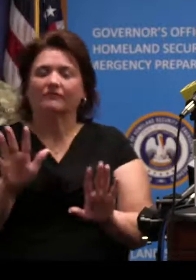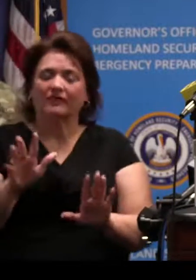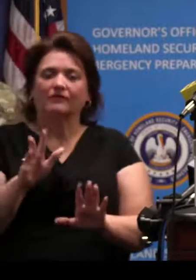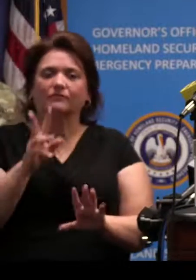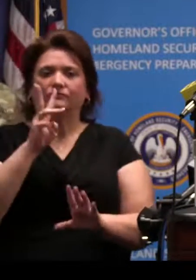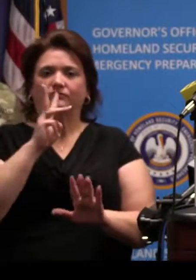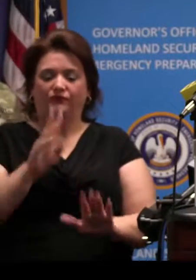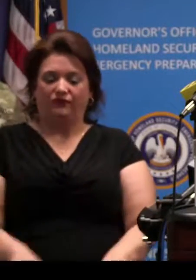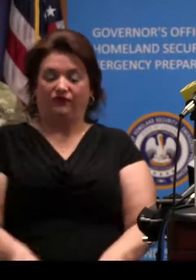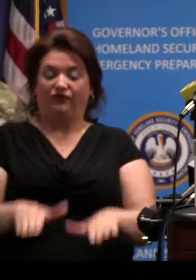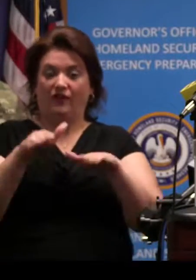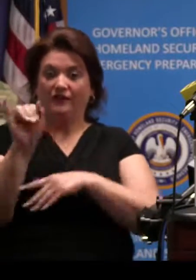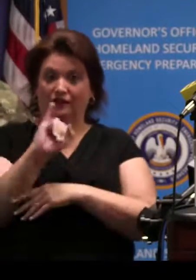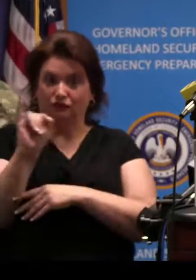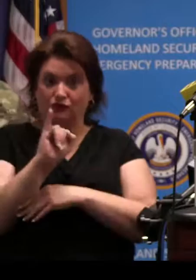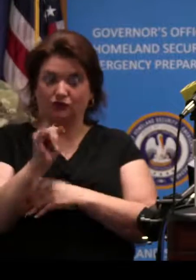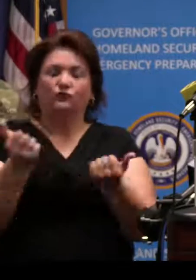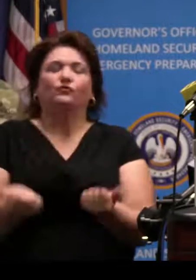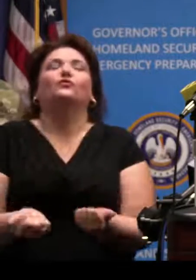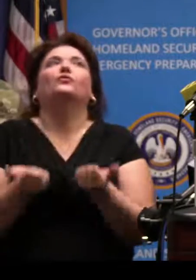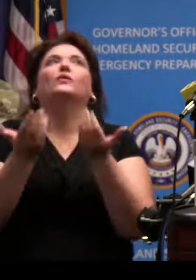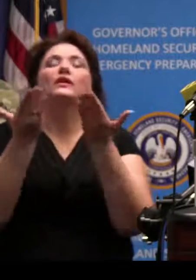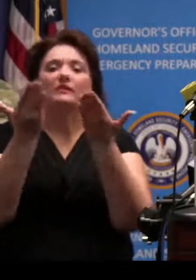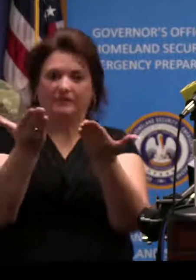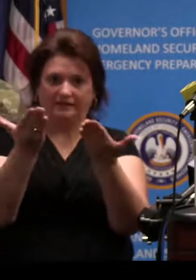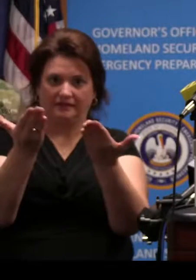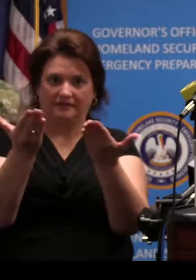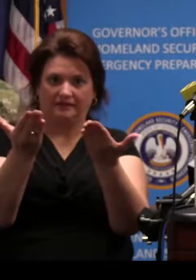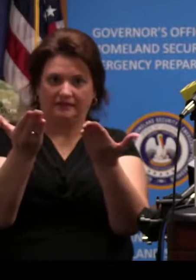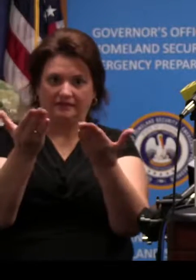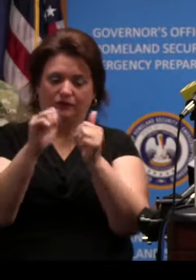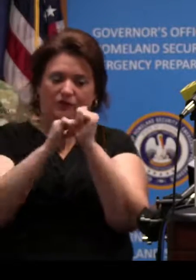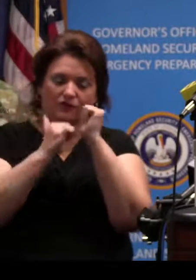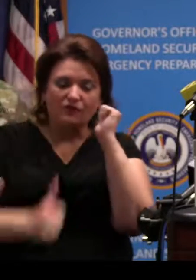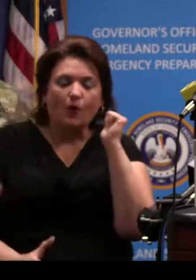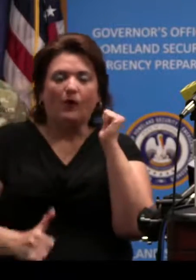recommended for folks to avoid the kind of hardships that surprisingly easy and